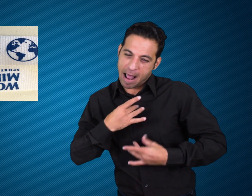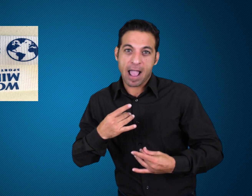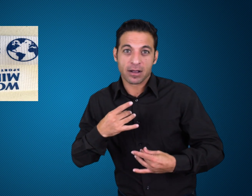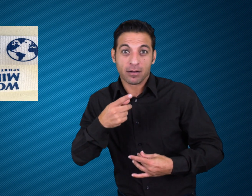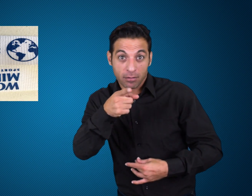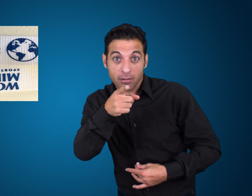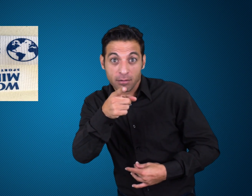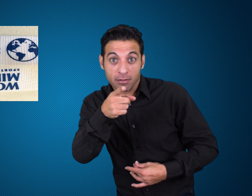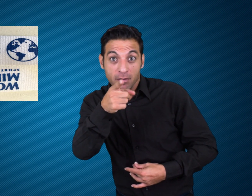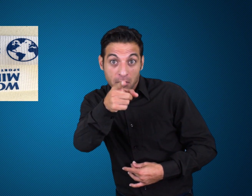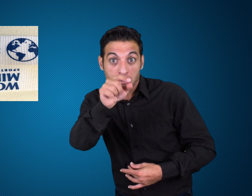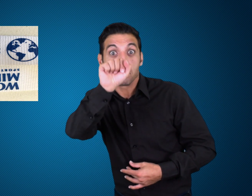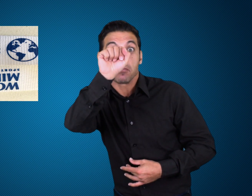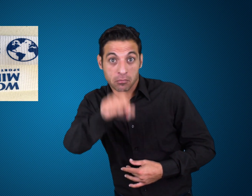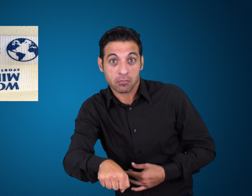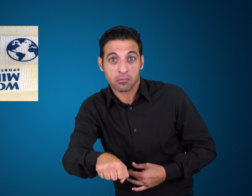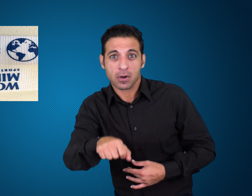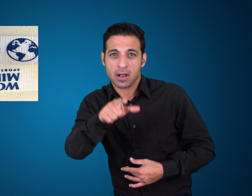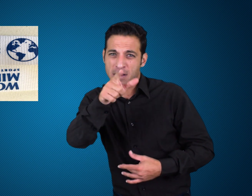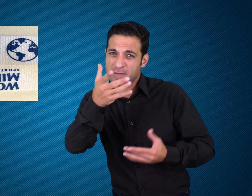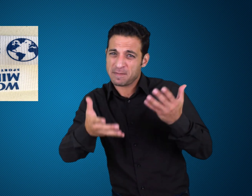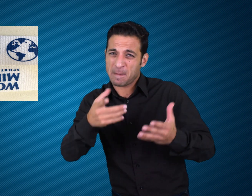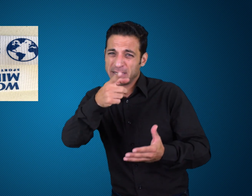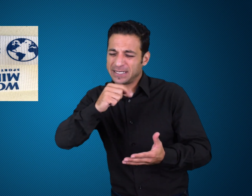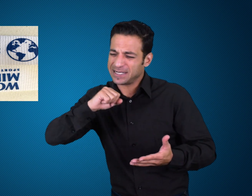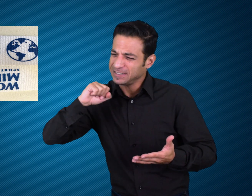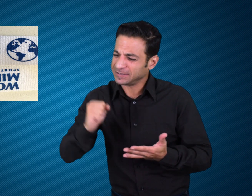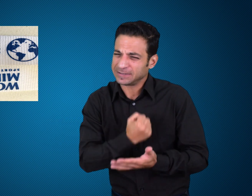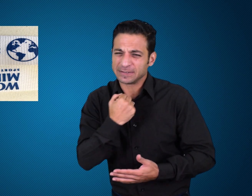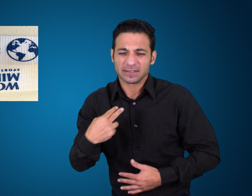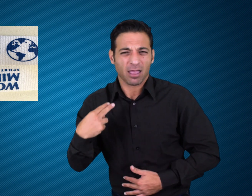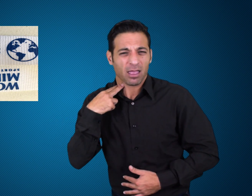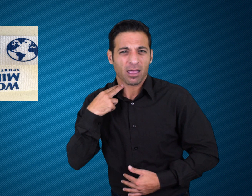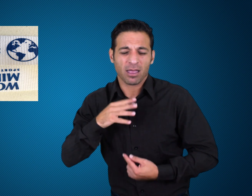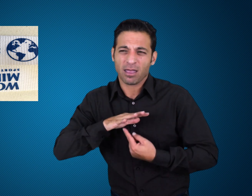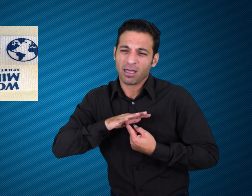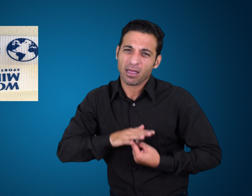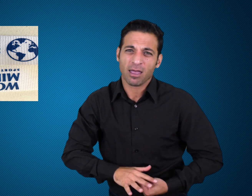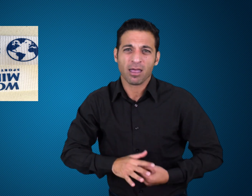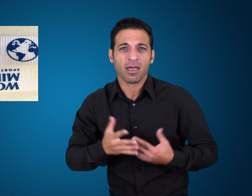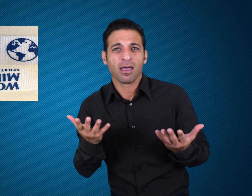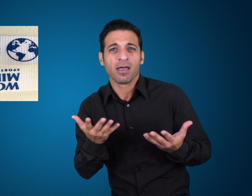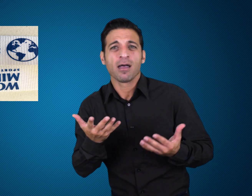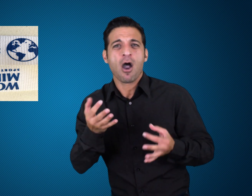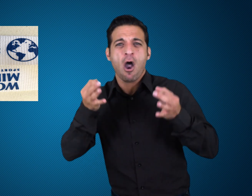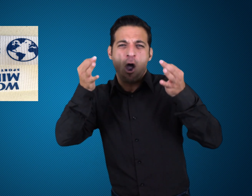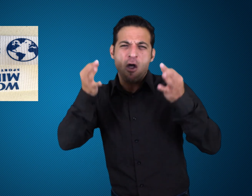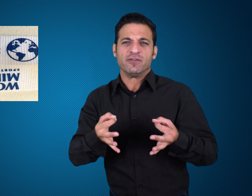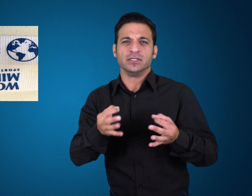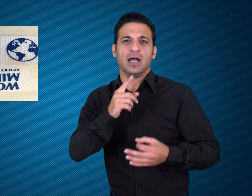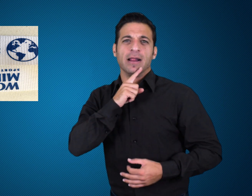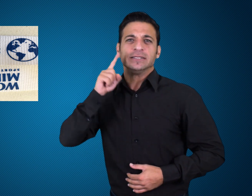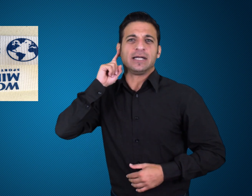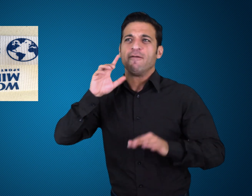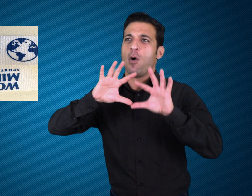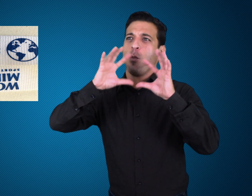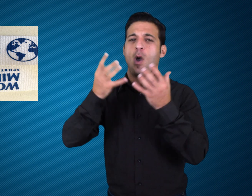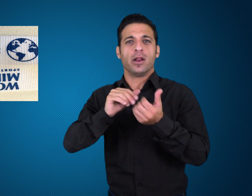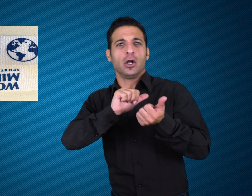there never was an official deaf world competition - well, I have good news;